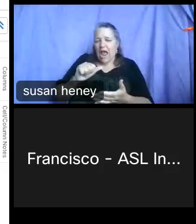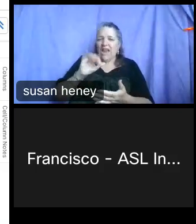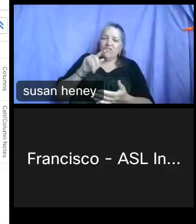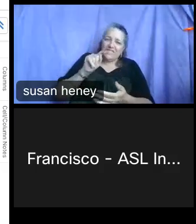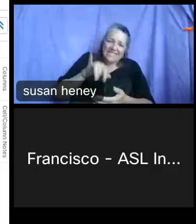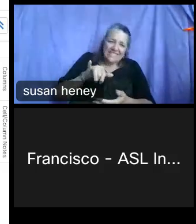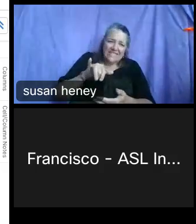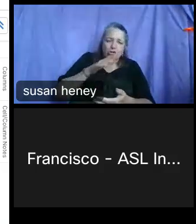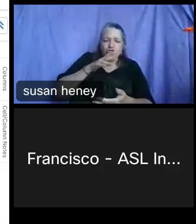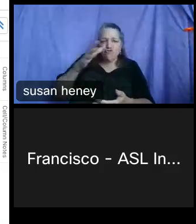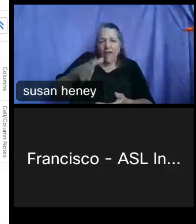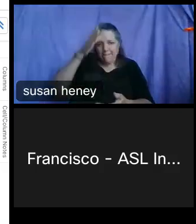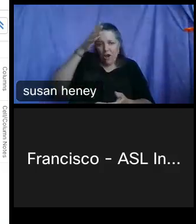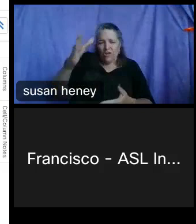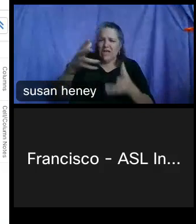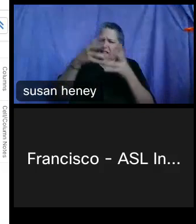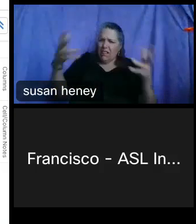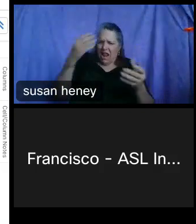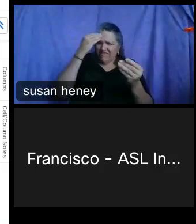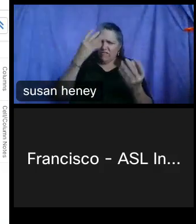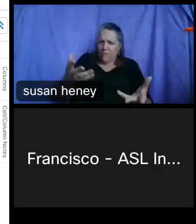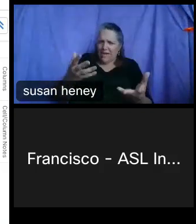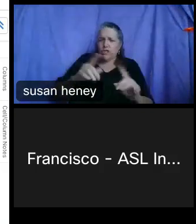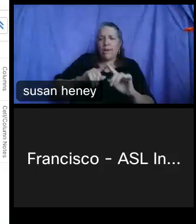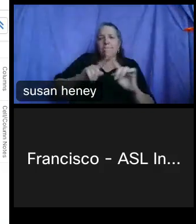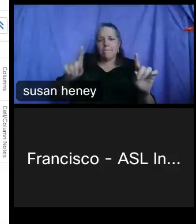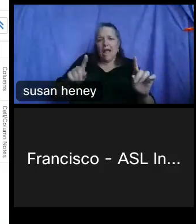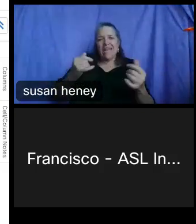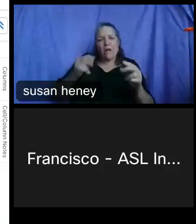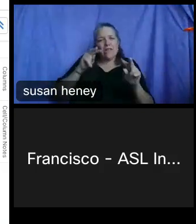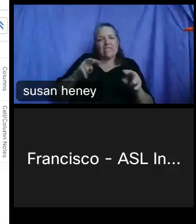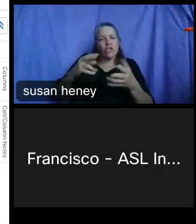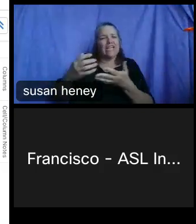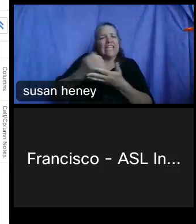and a lot of other information, but let's have a look at income for the American Indian and